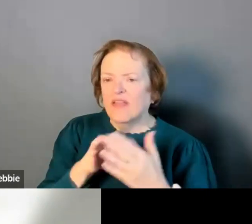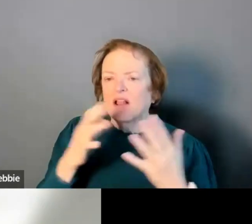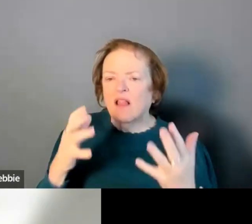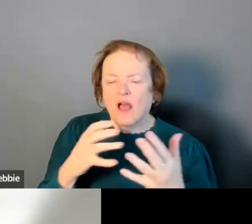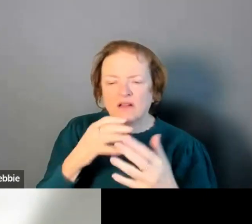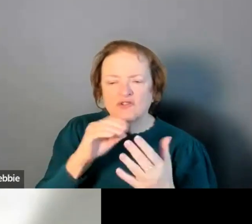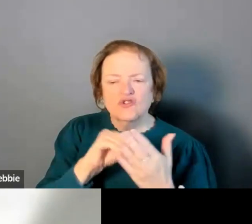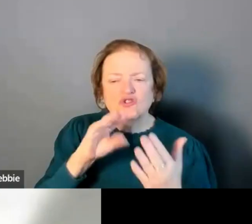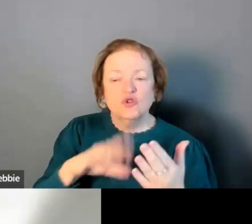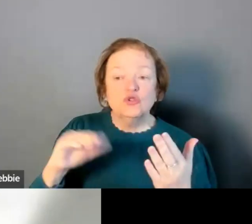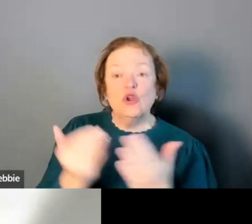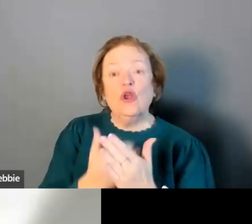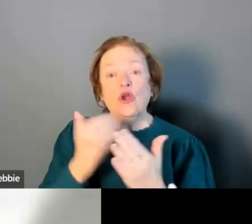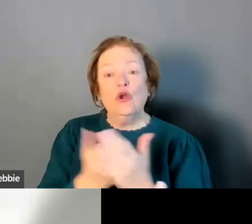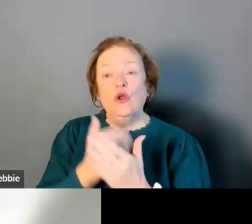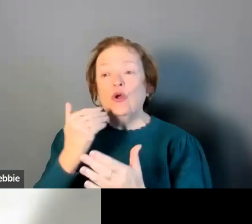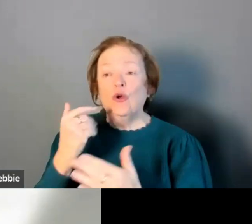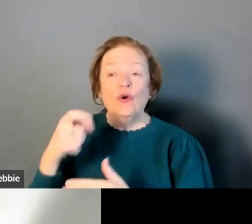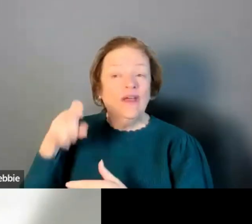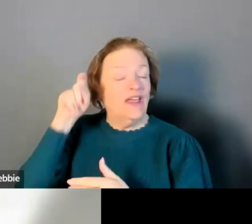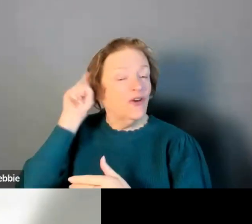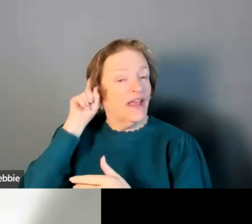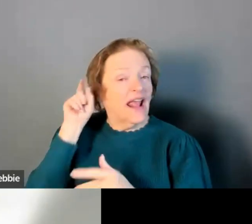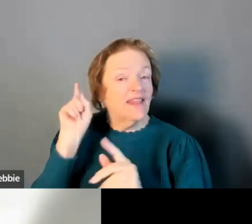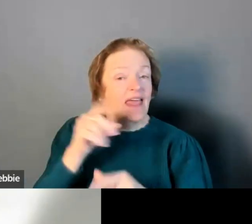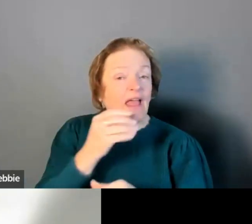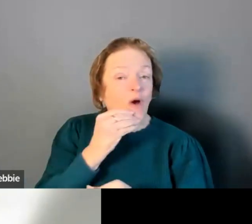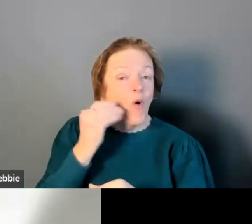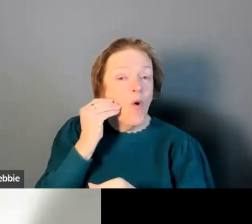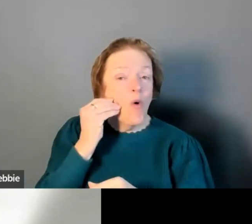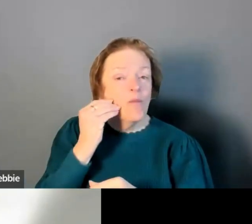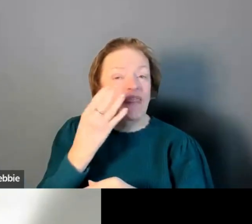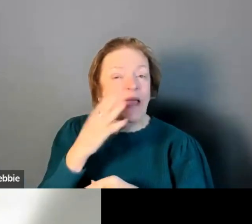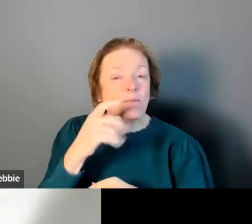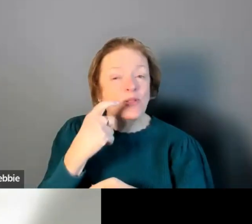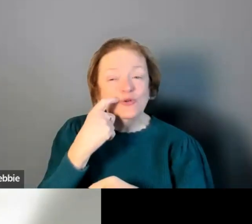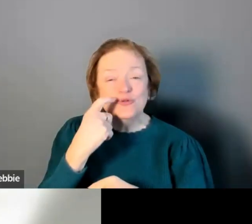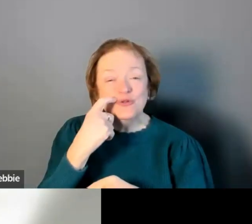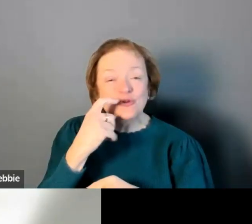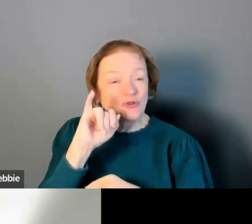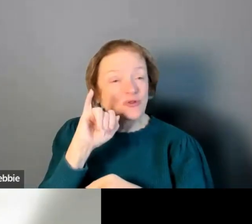and they are going home, and they are Bluetoothing to their iPads. So then when they come to school,